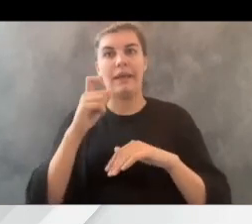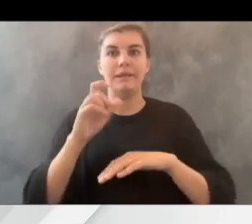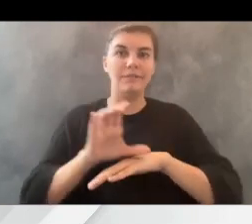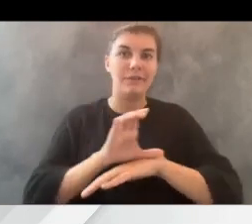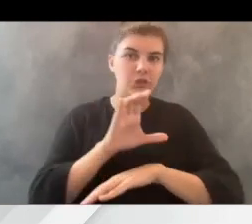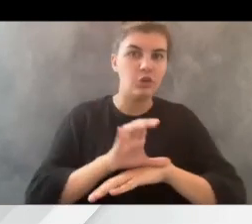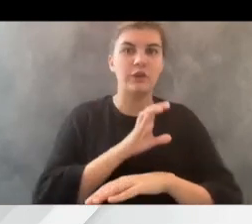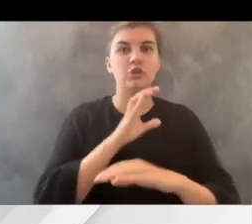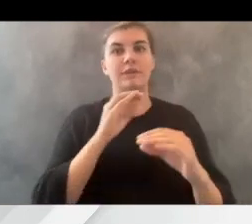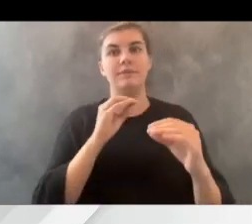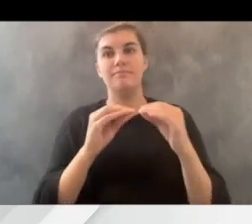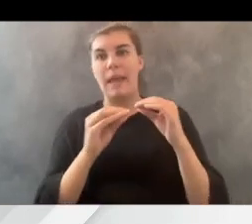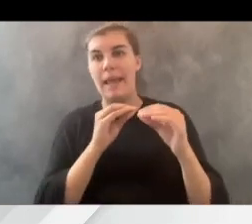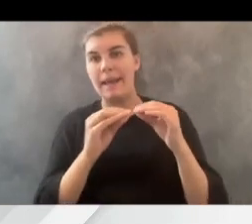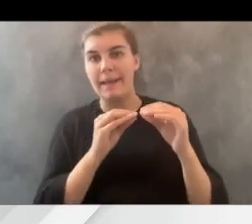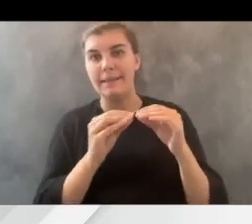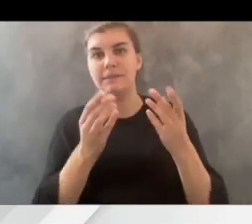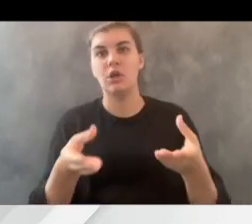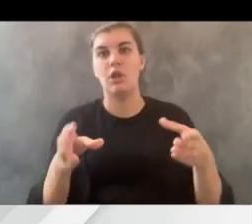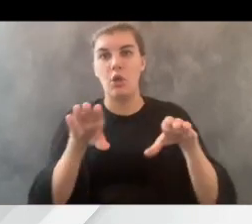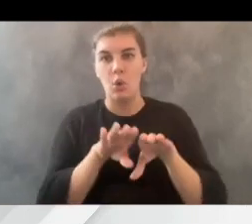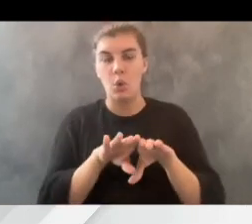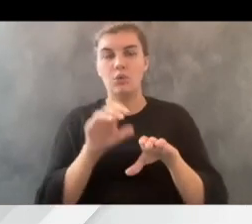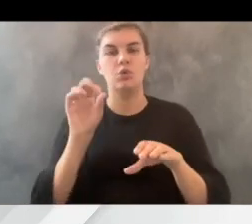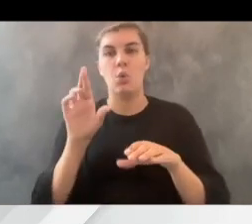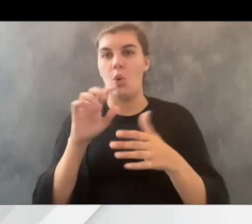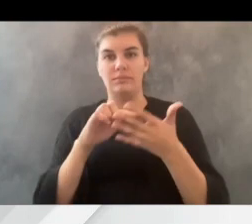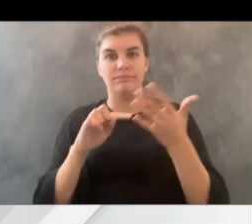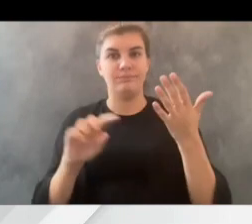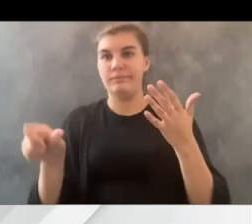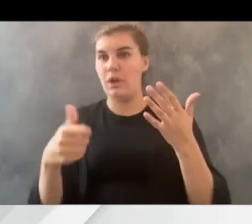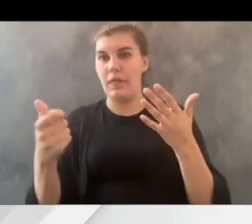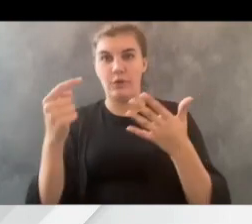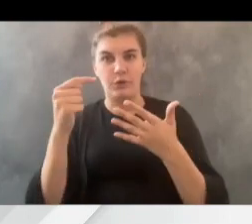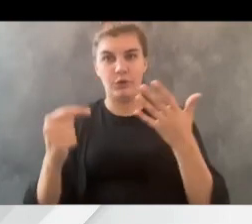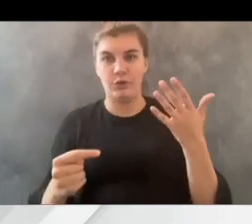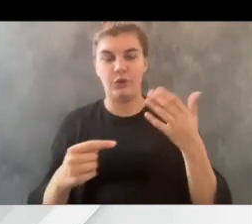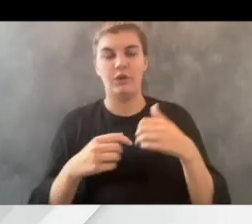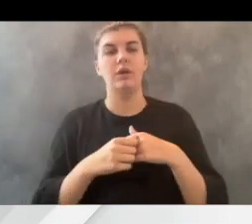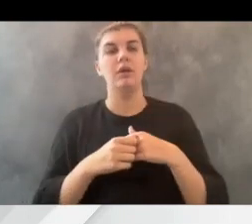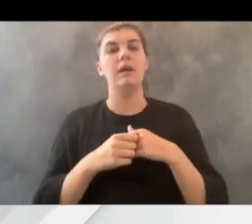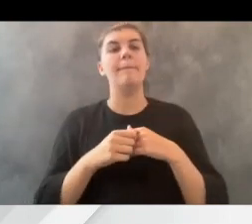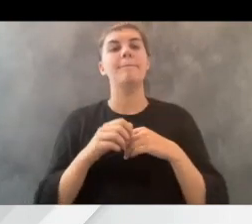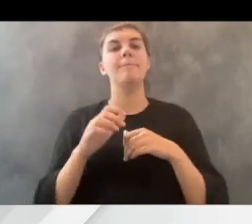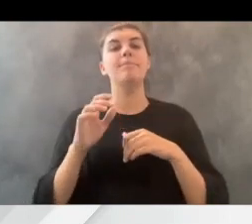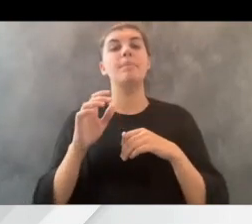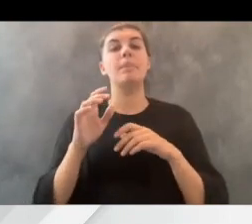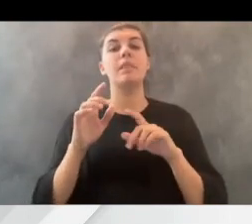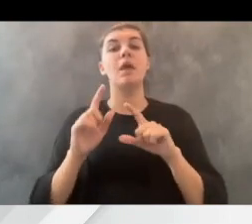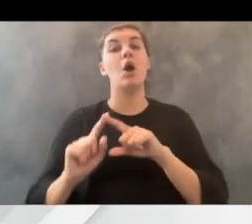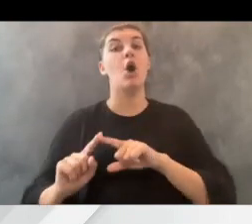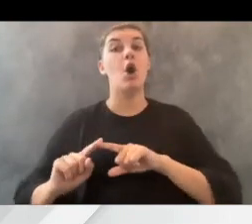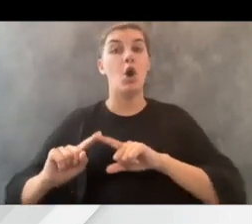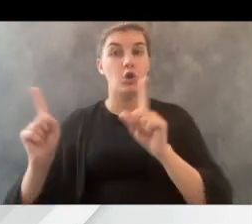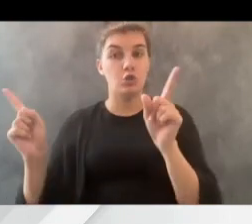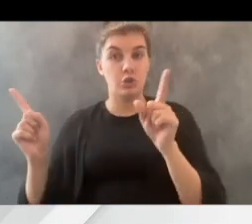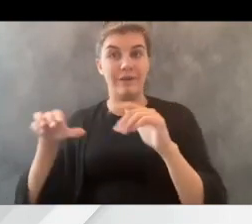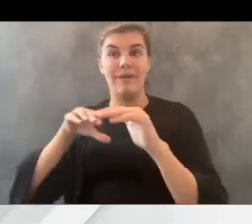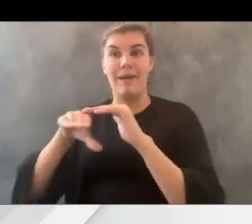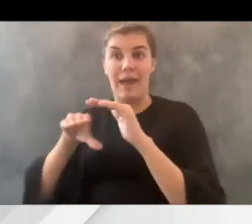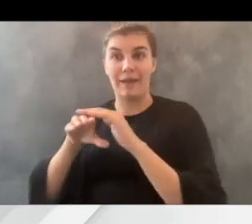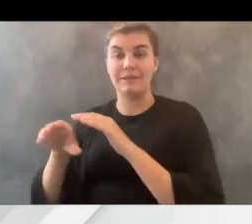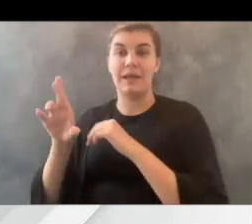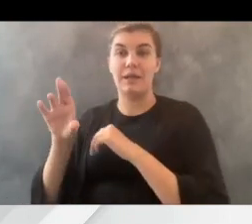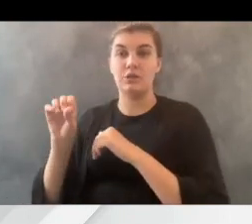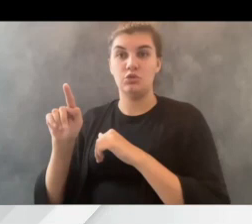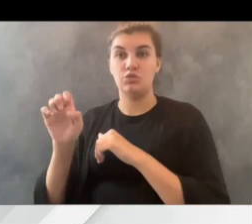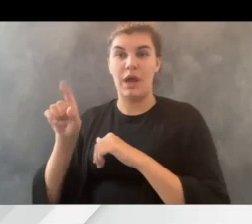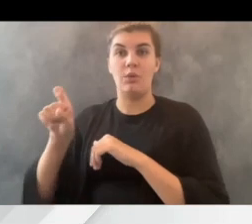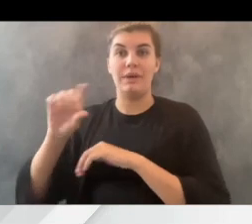operations, closure, or other similar conditions, an alternate pedestrian access route must be provided.